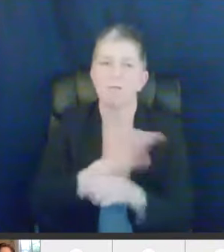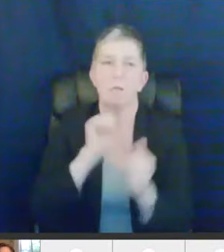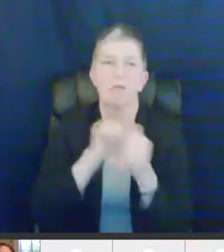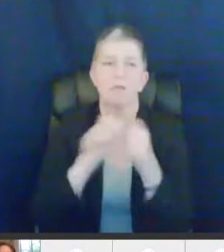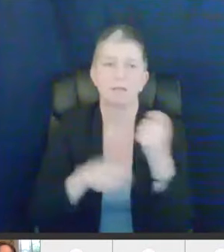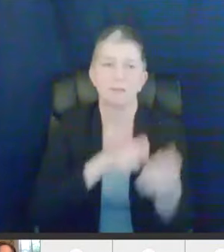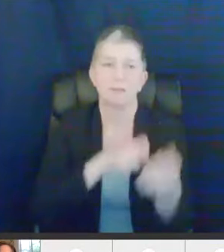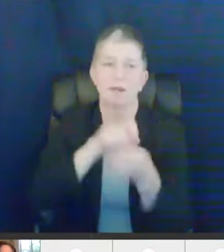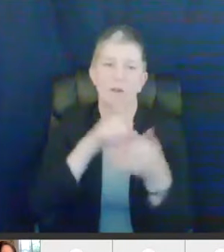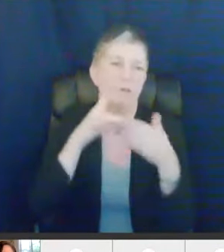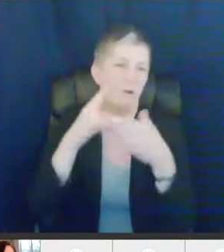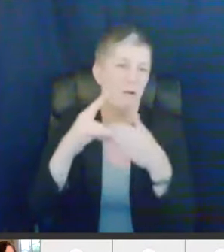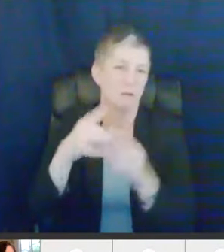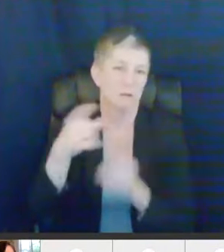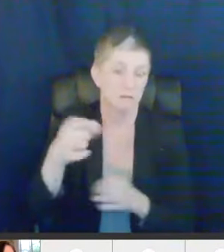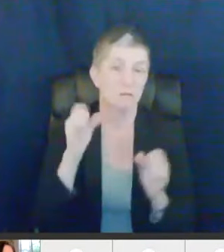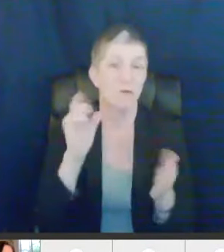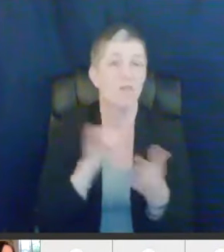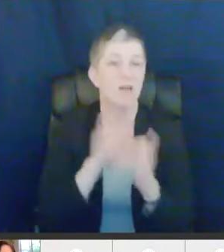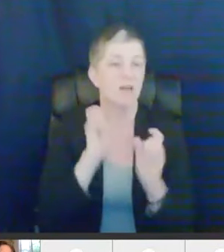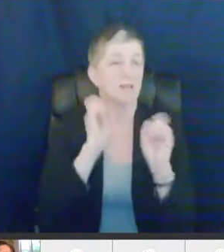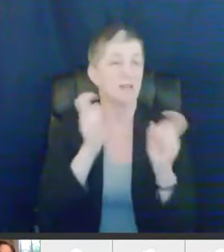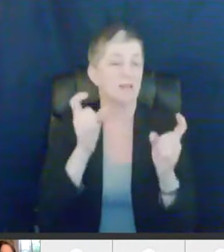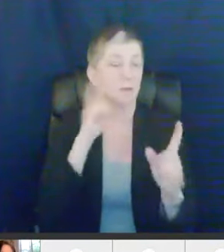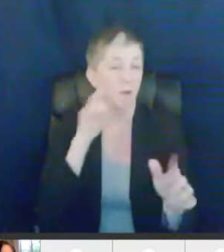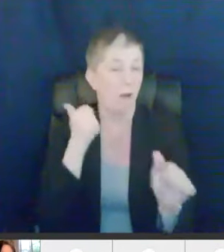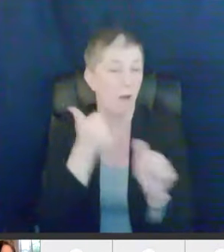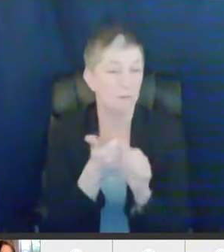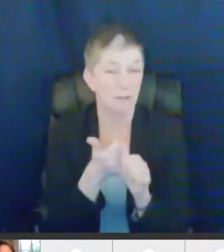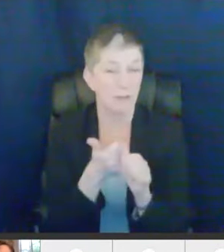of guidance so that gives you a little bit of update and you can certainly look